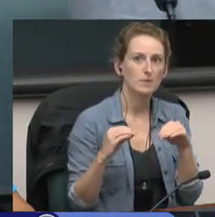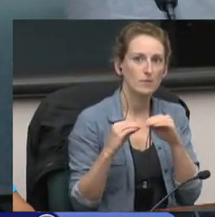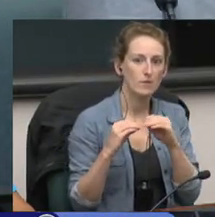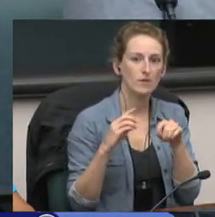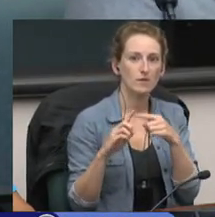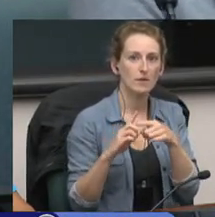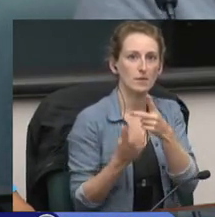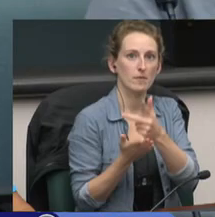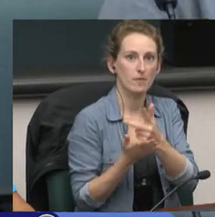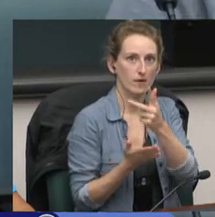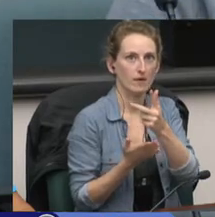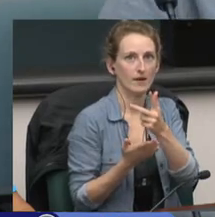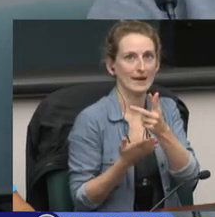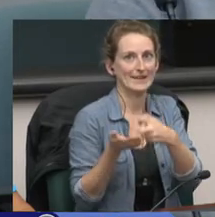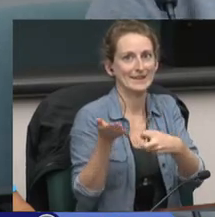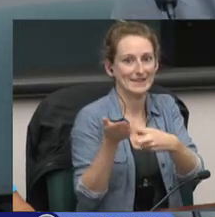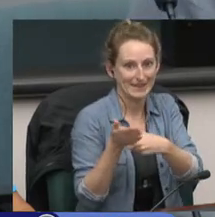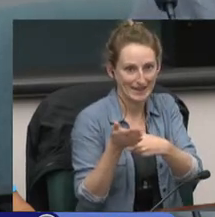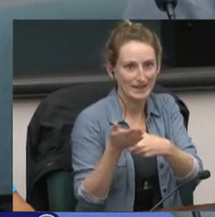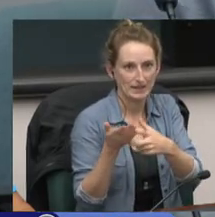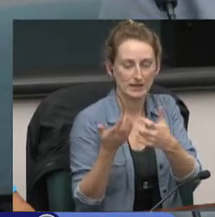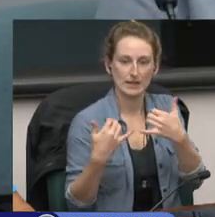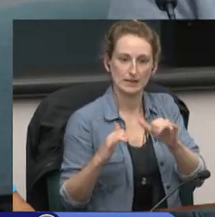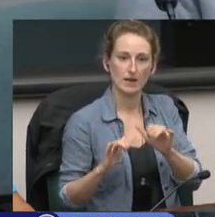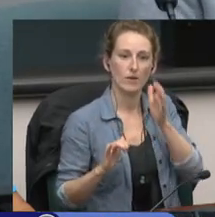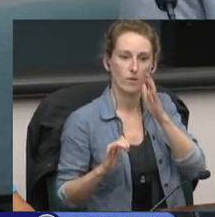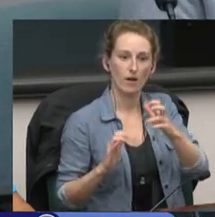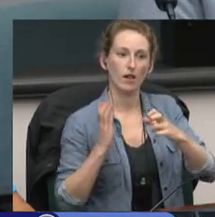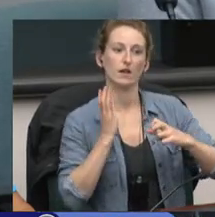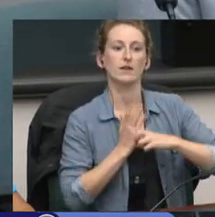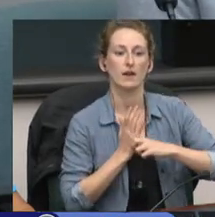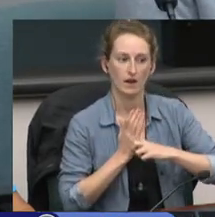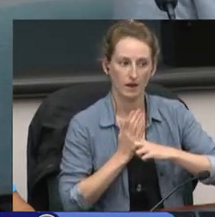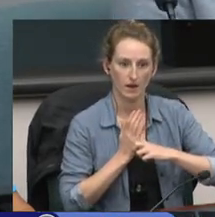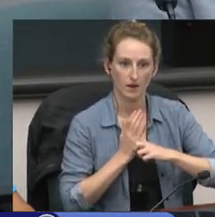still enforces those areas but that's sure but I mean thinking of that as a